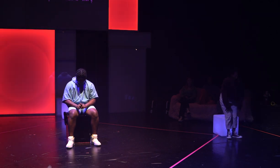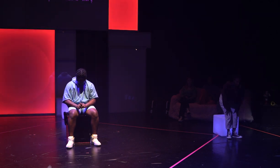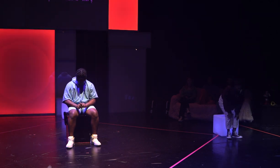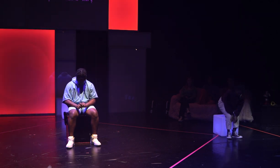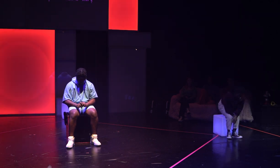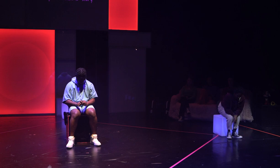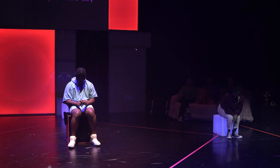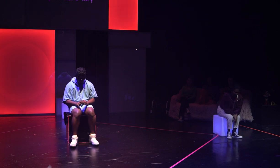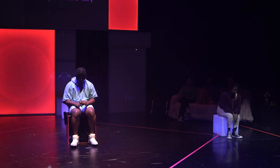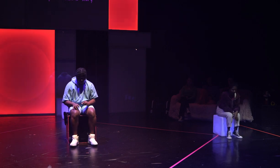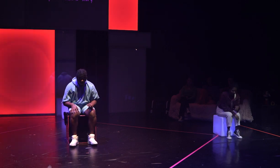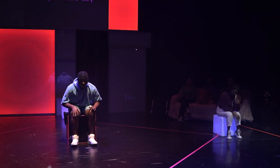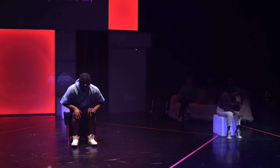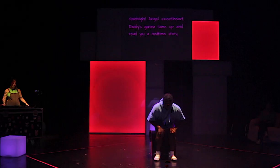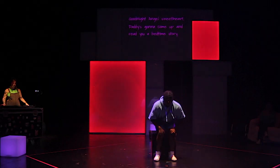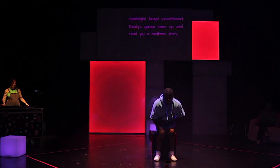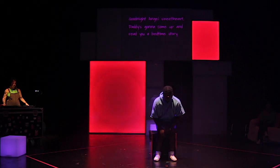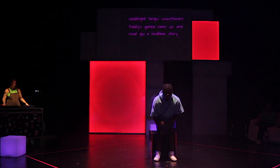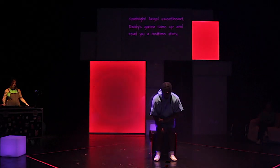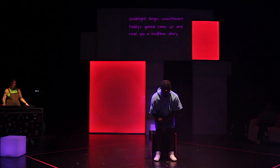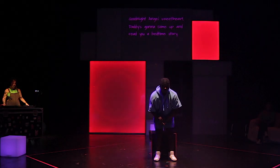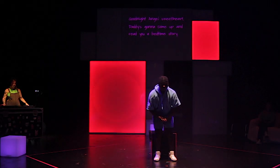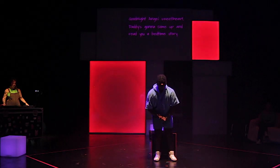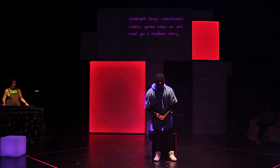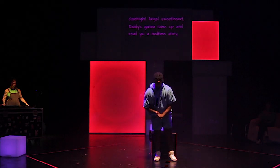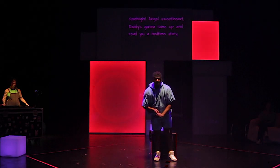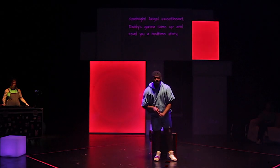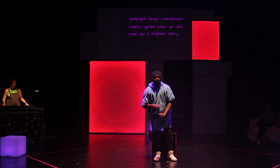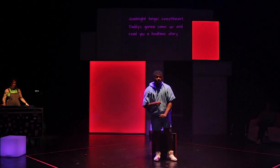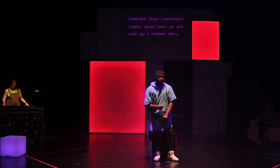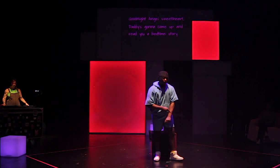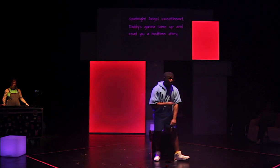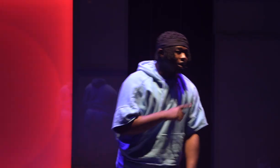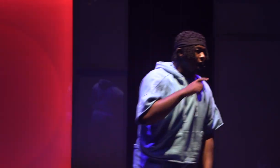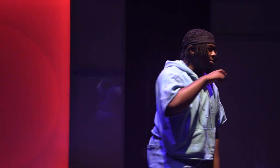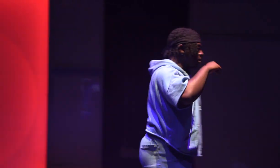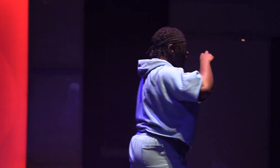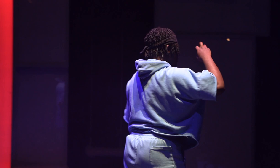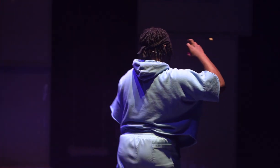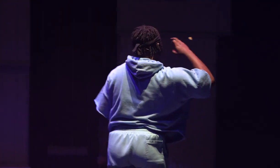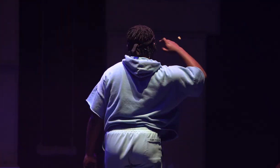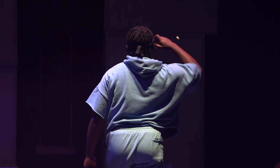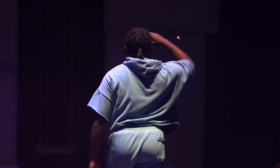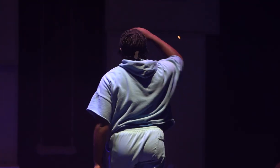Slowly climb the stairs.